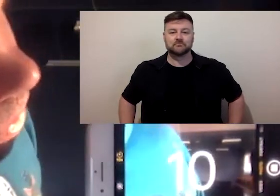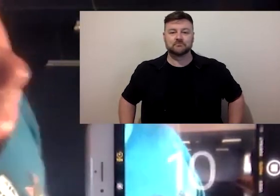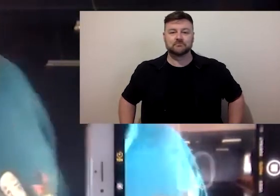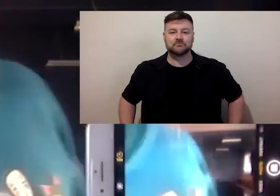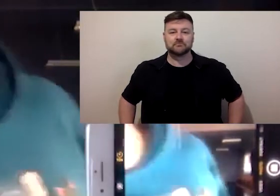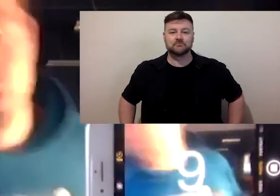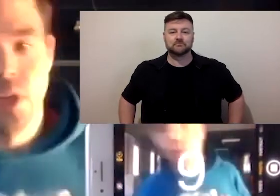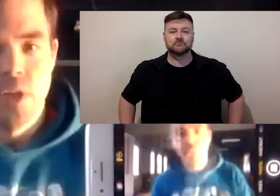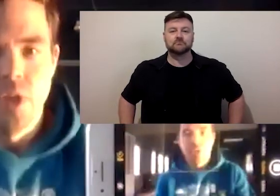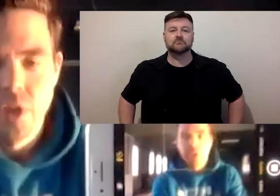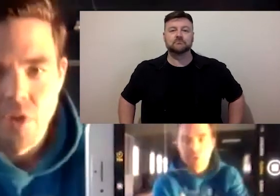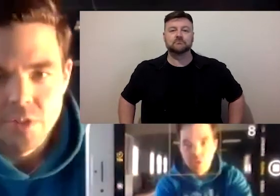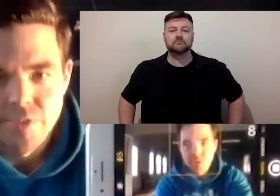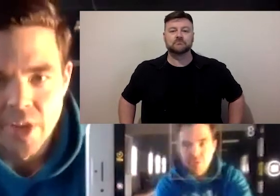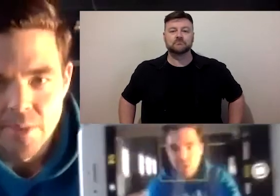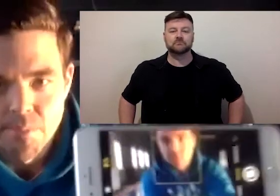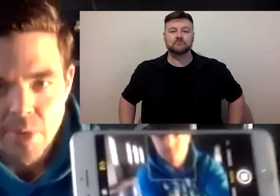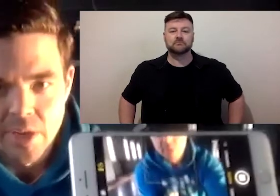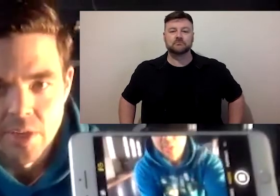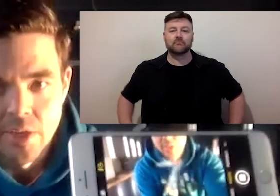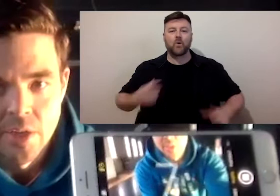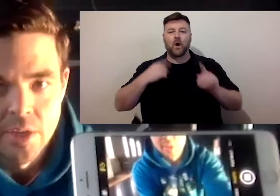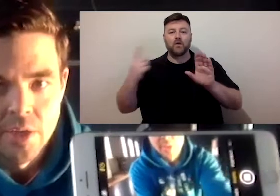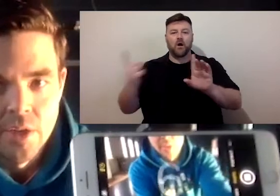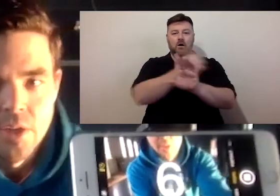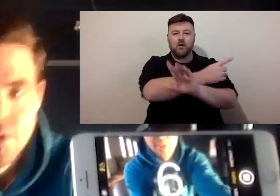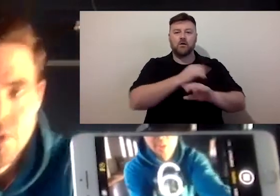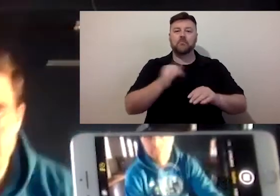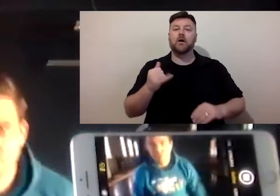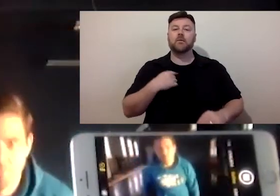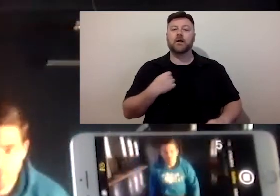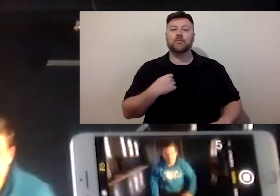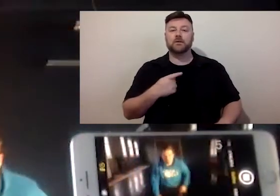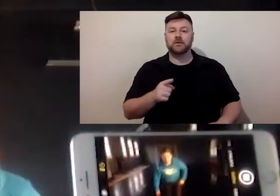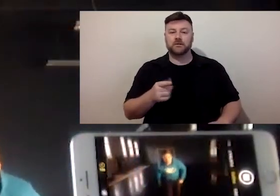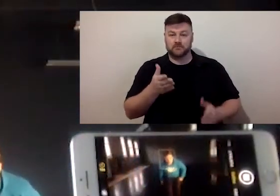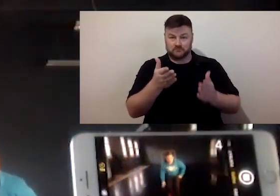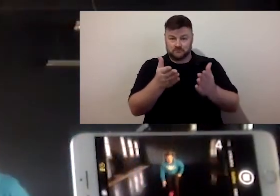Or, not across frame, but from upstage